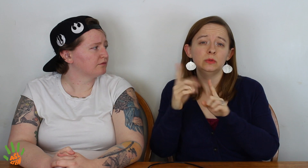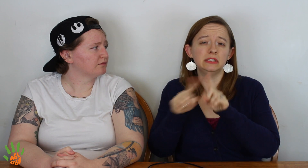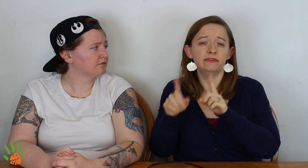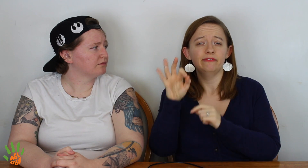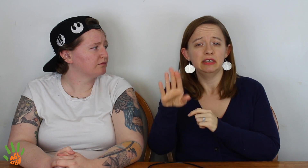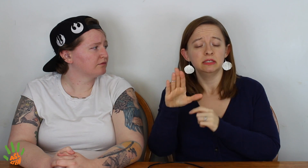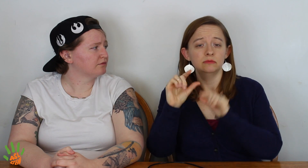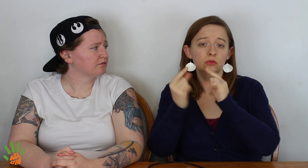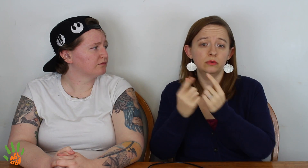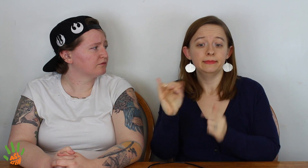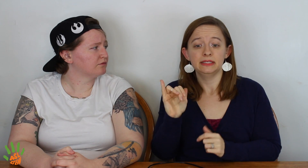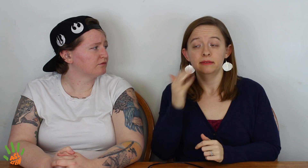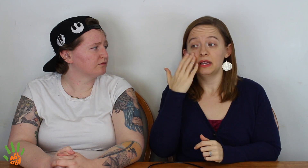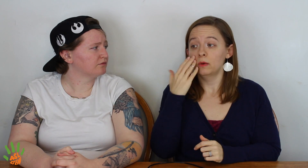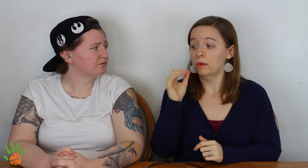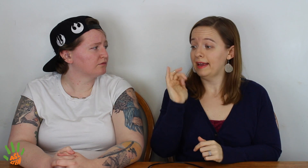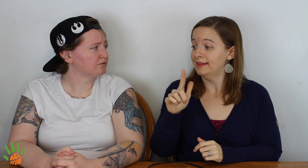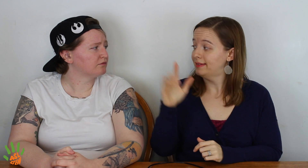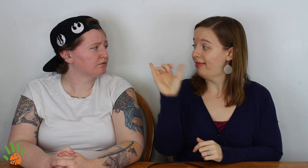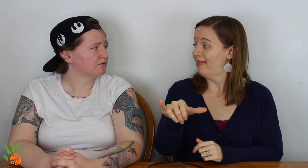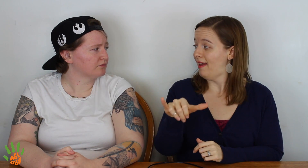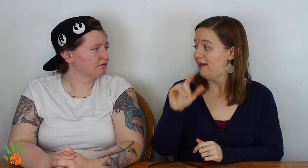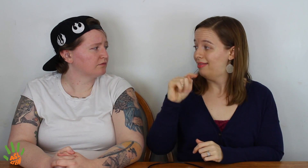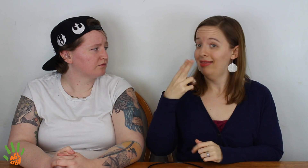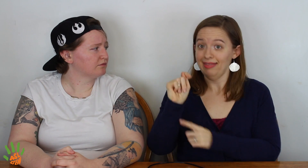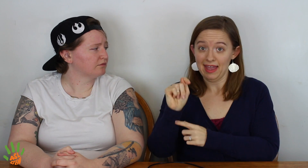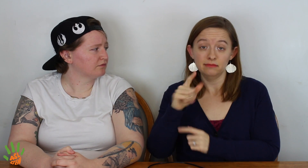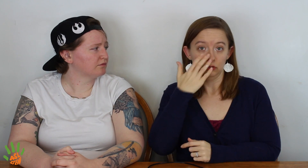then I know there's a few different Facebook groups, like I know "ASL That!".